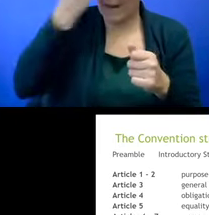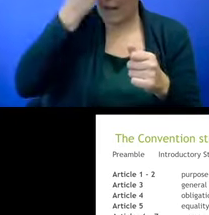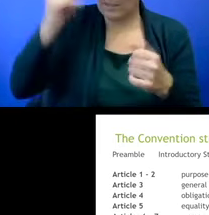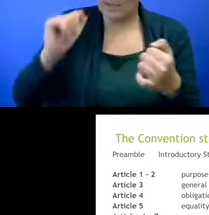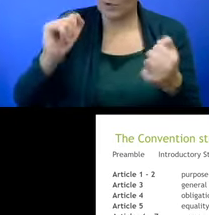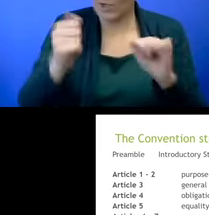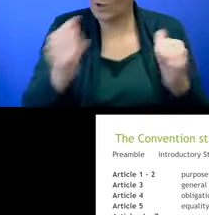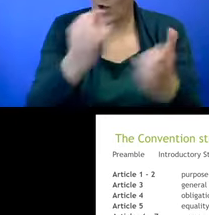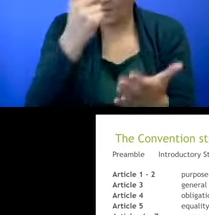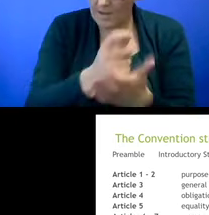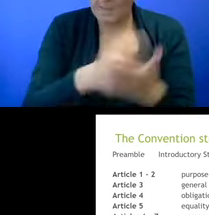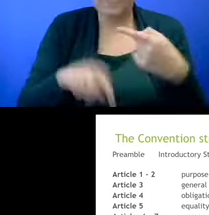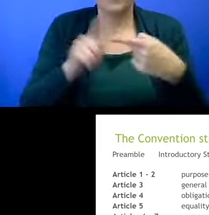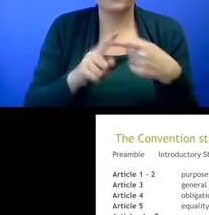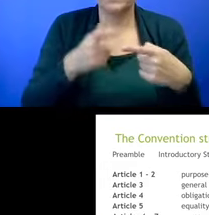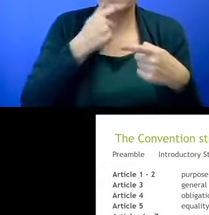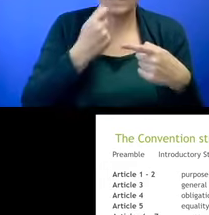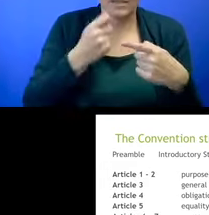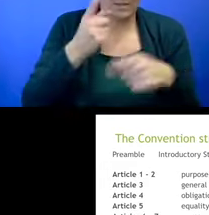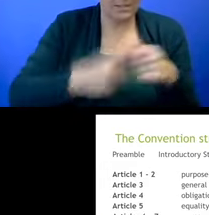it recognizes the diversity of disabled people;